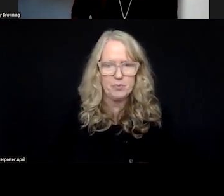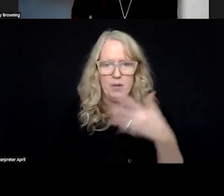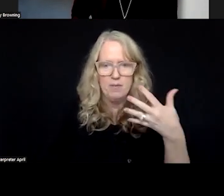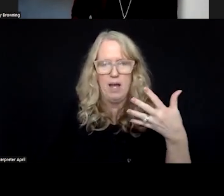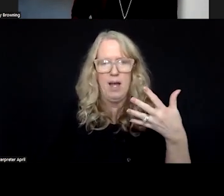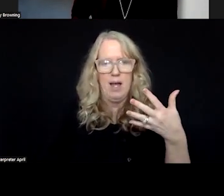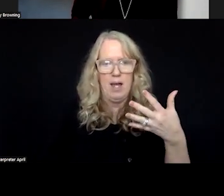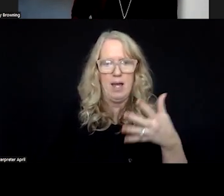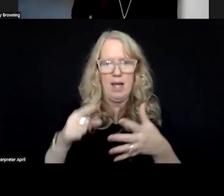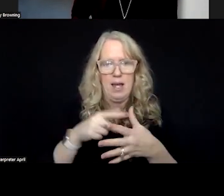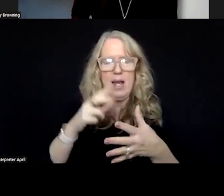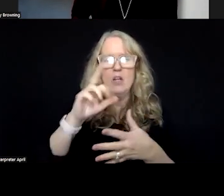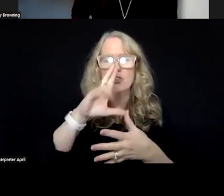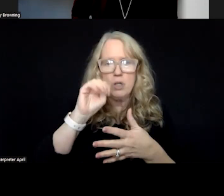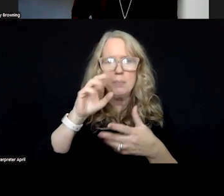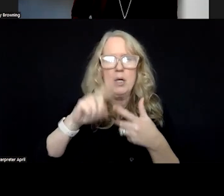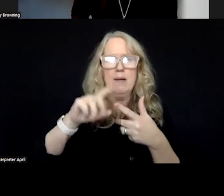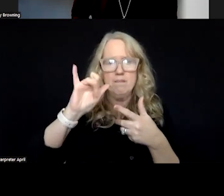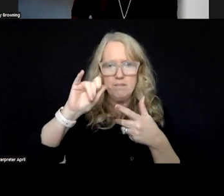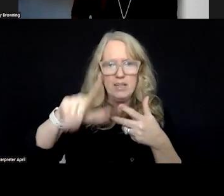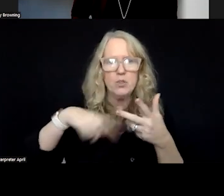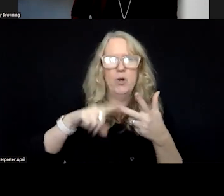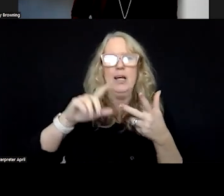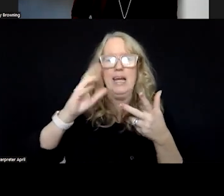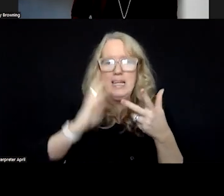ARE CRIME, FEINTNAL, IMMIGRATION, MENTAL HEALTH AND POVERTY.